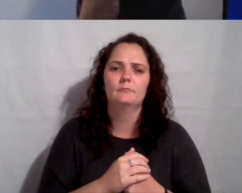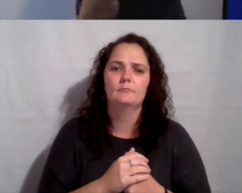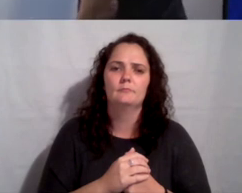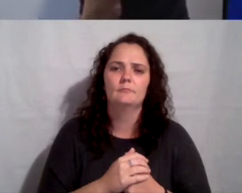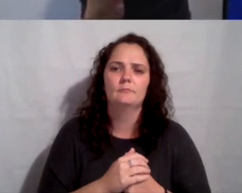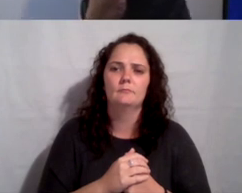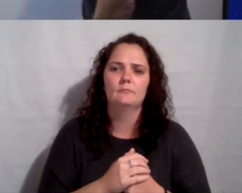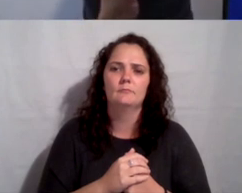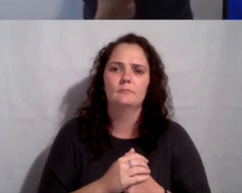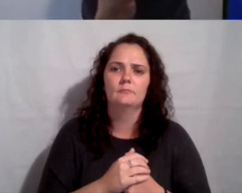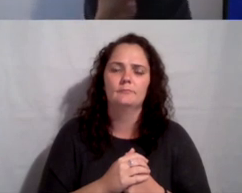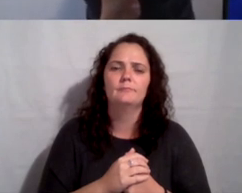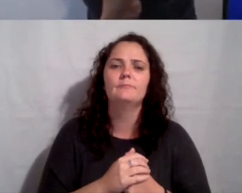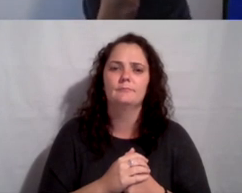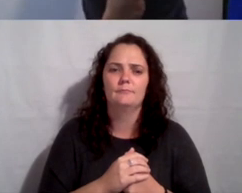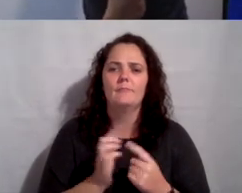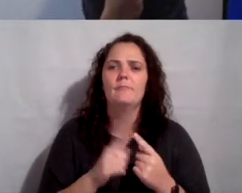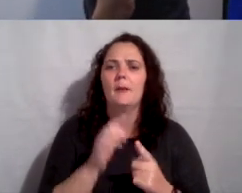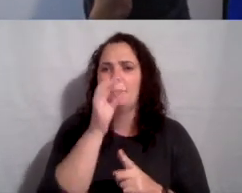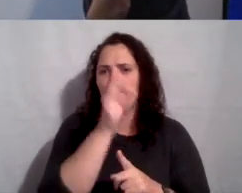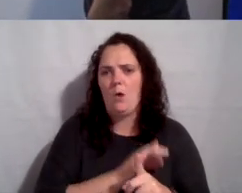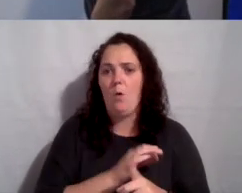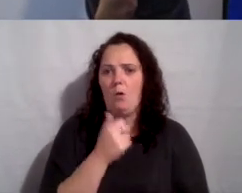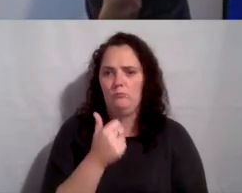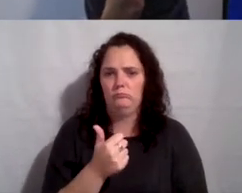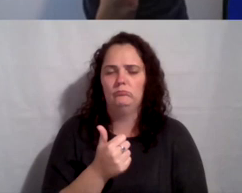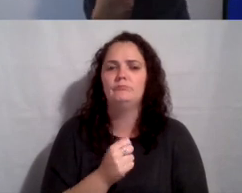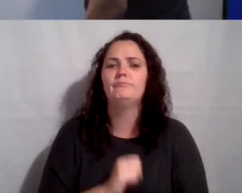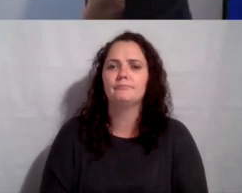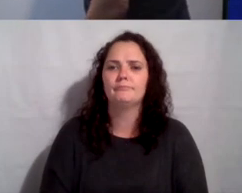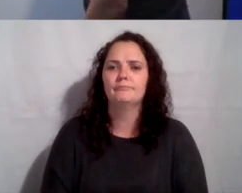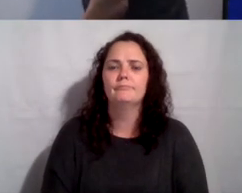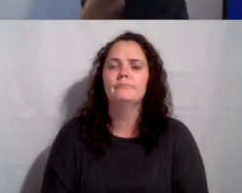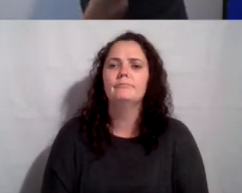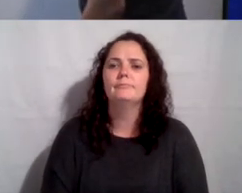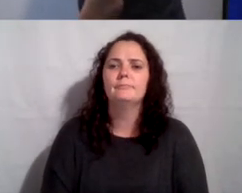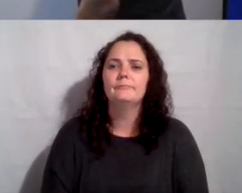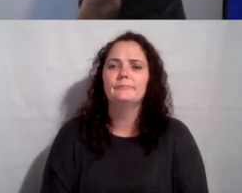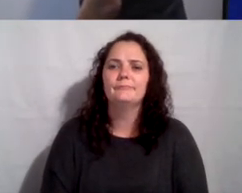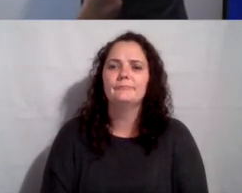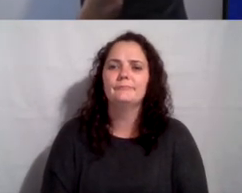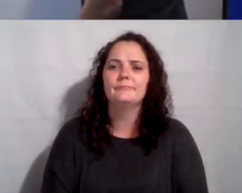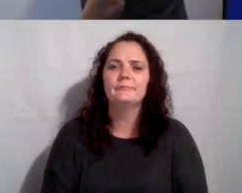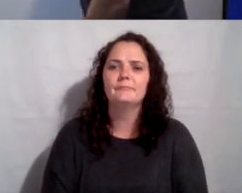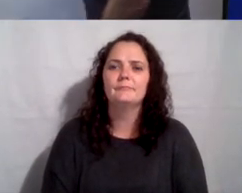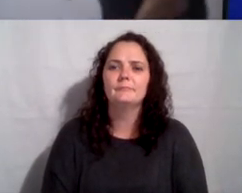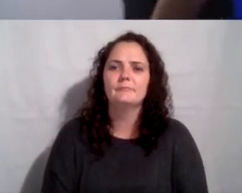and the pole that's going down there past him or he's holding on.